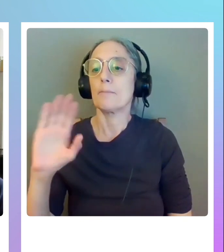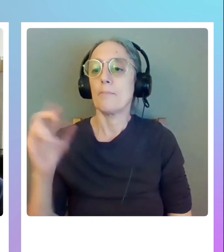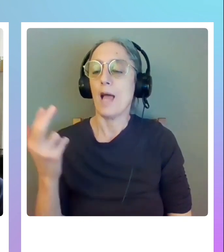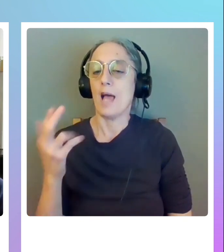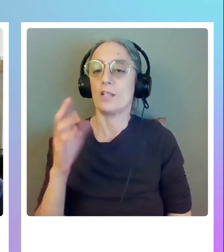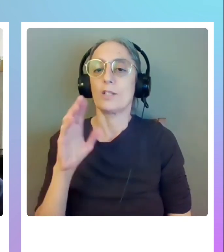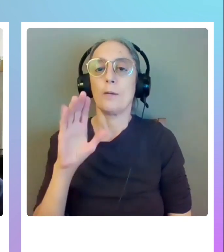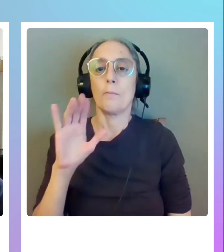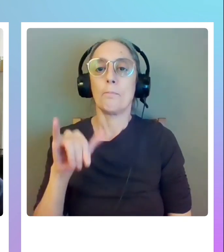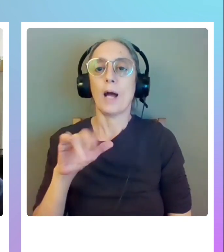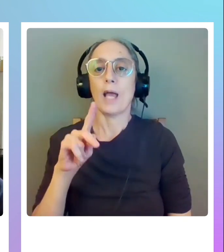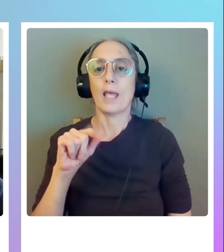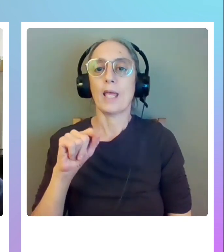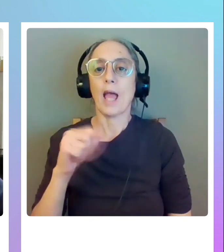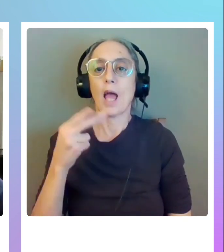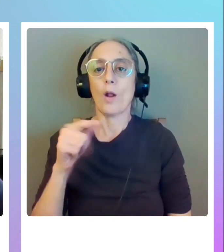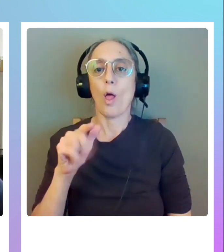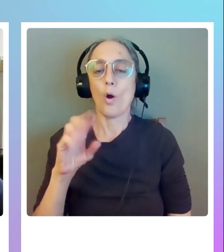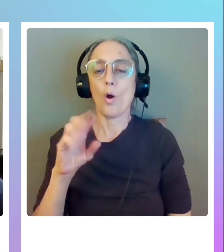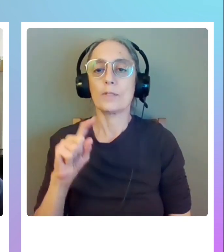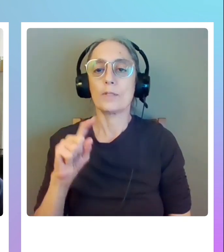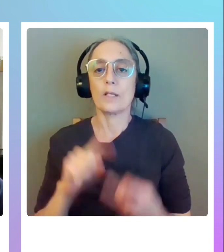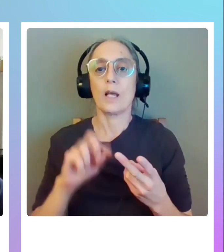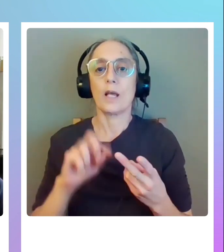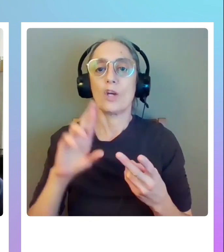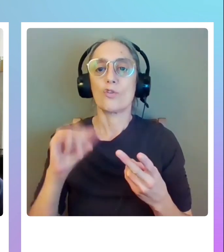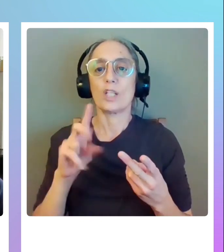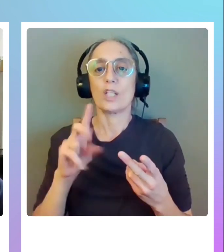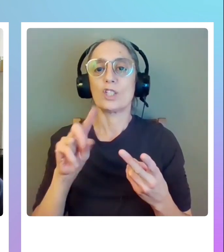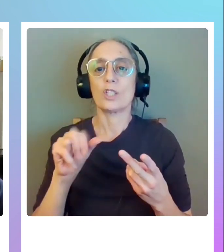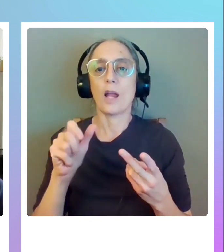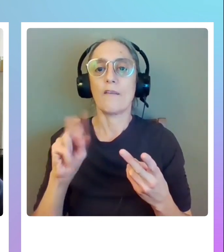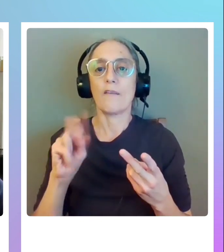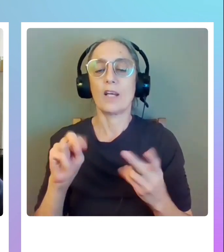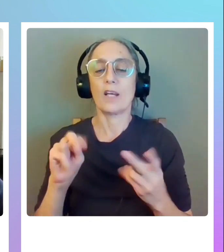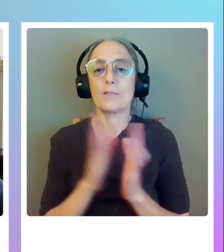and also Rich Donovan's book, "Unleash Different".